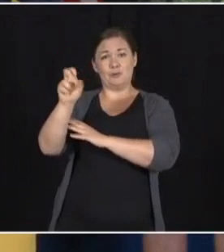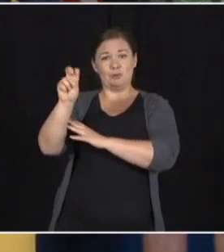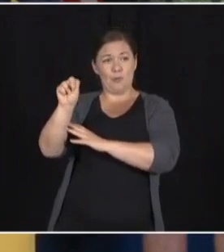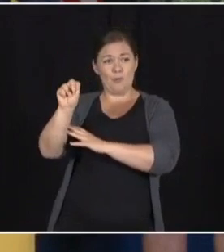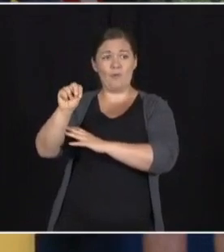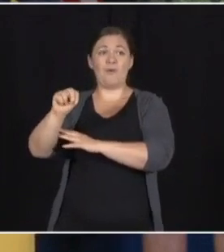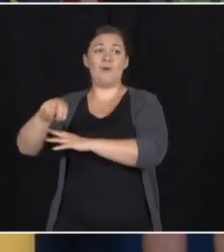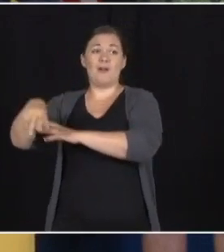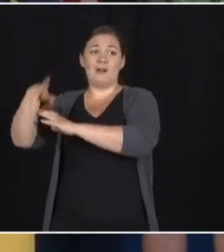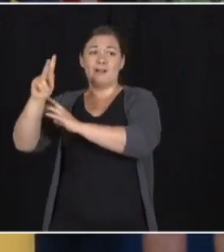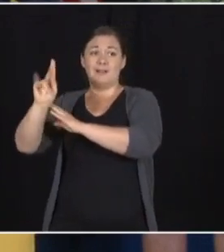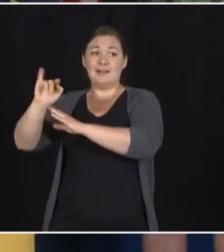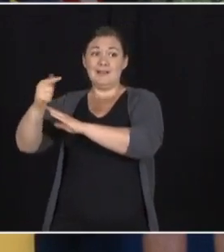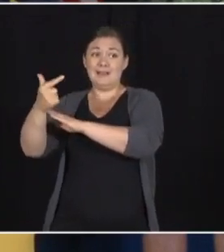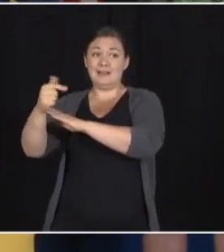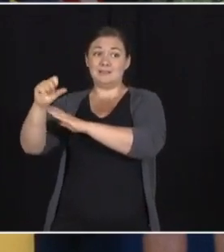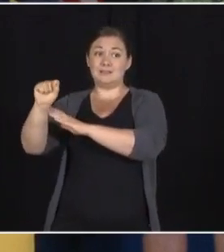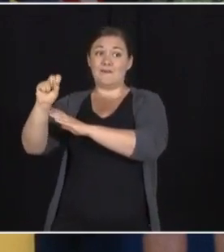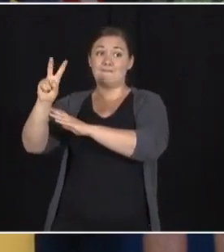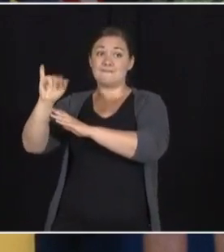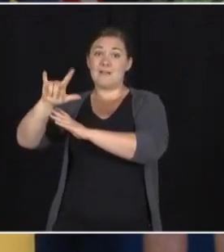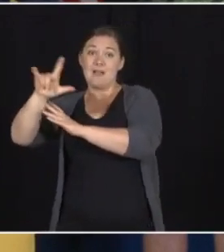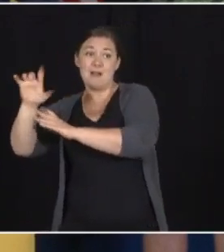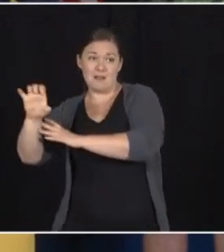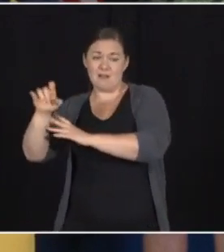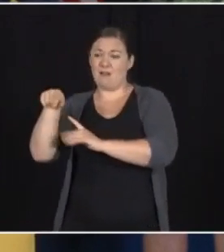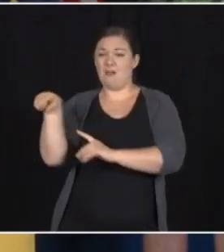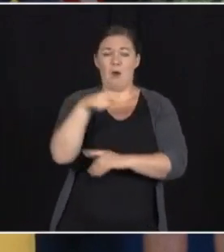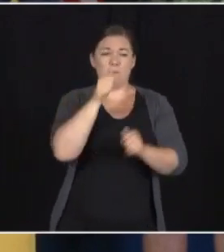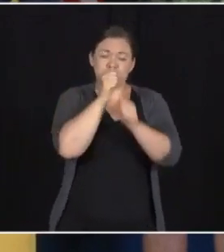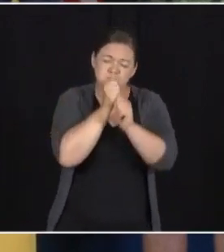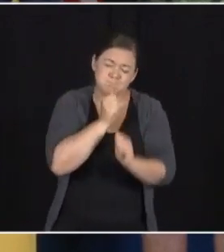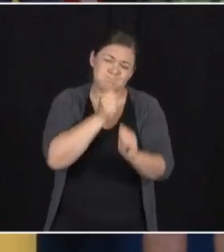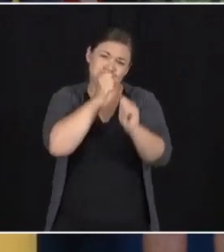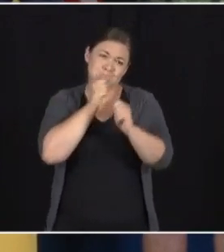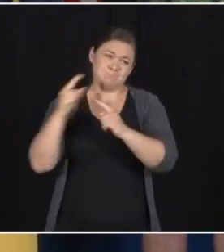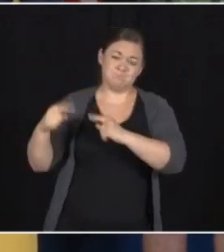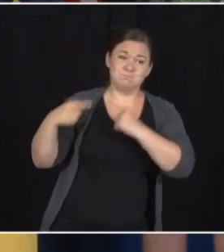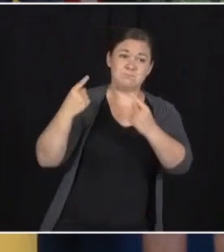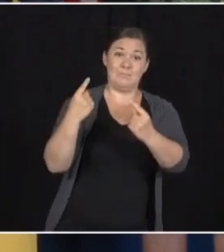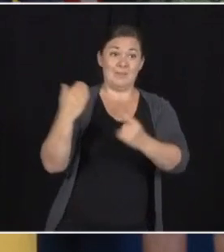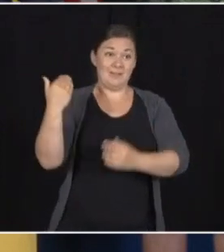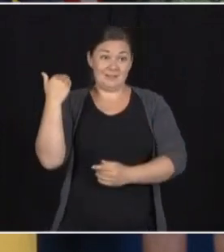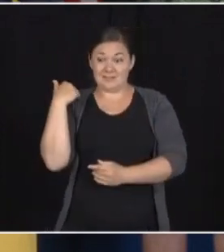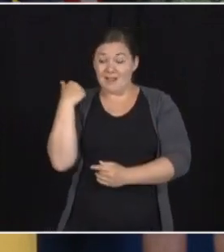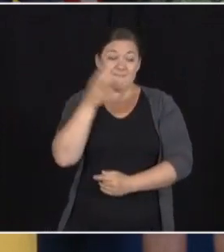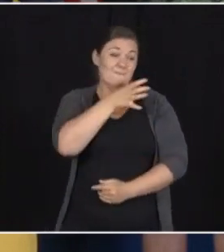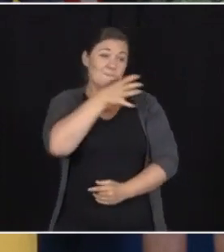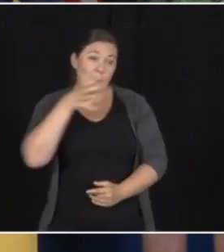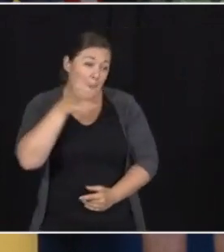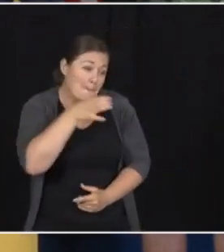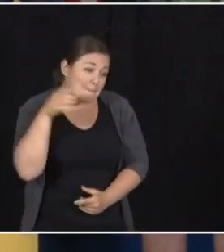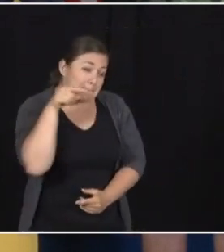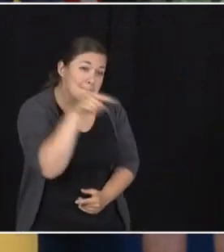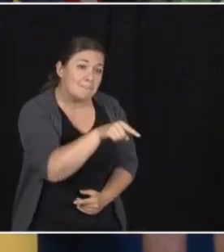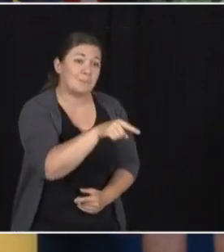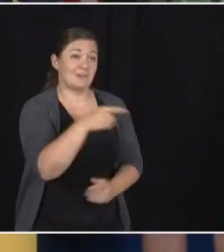patient as you have been. I want to thank the farmers for the